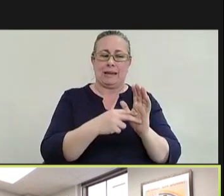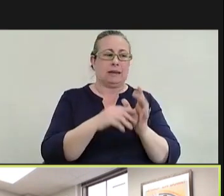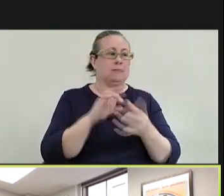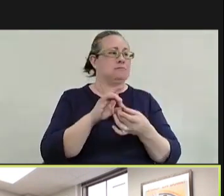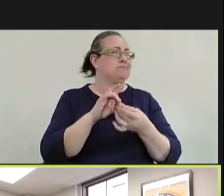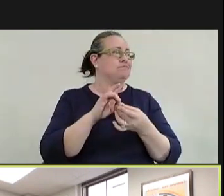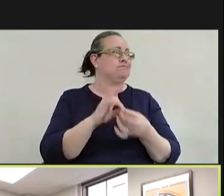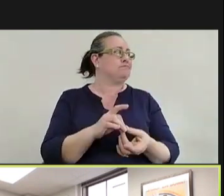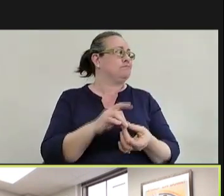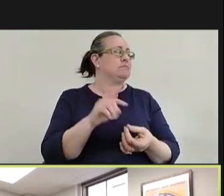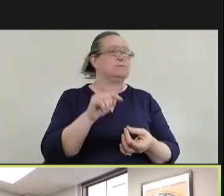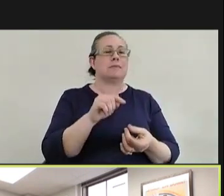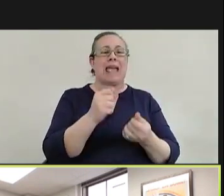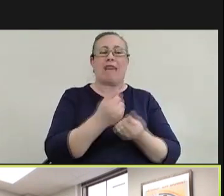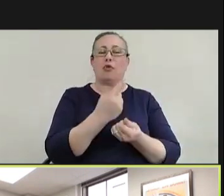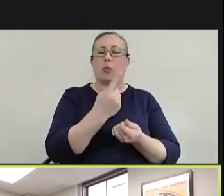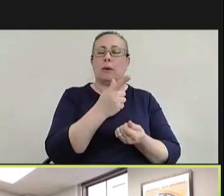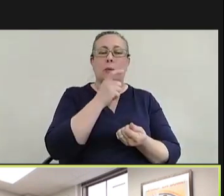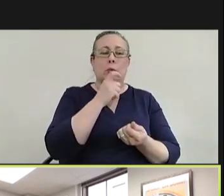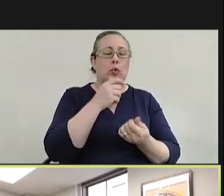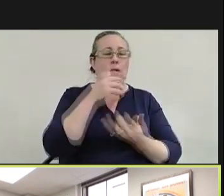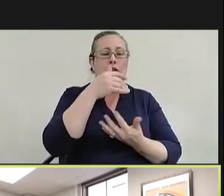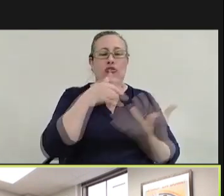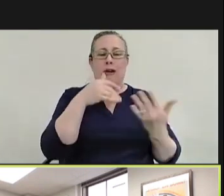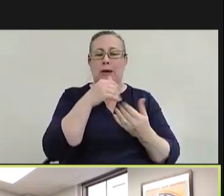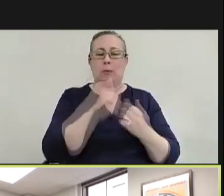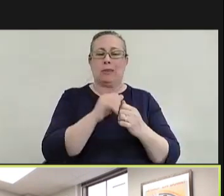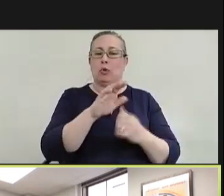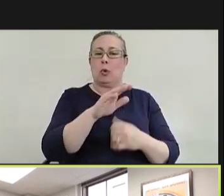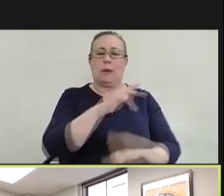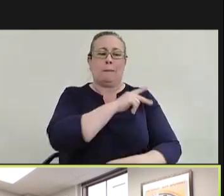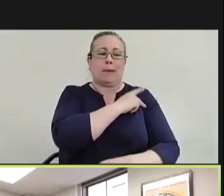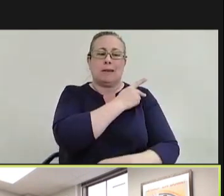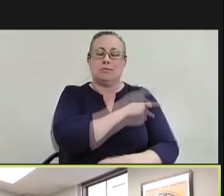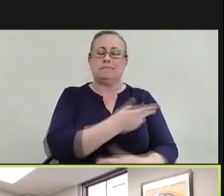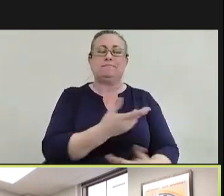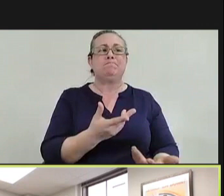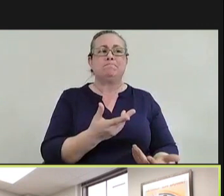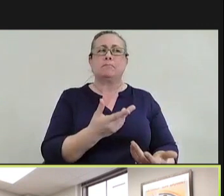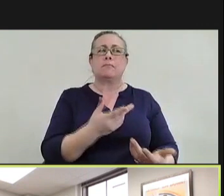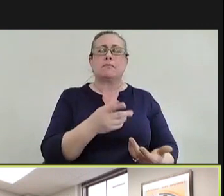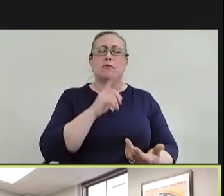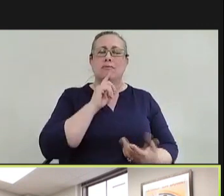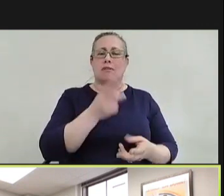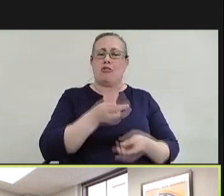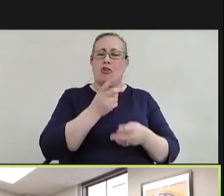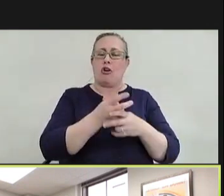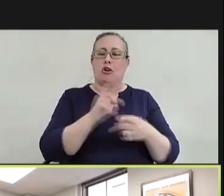everybody that interacts with your patient, it's hard to overcome a patient that's heard